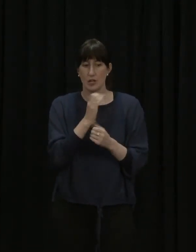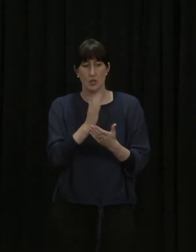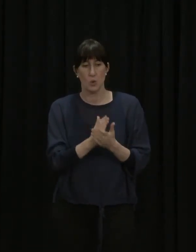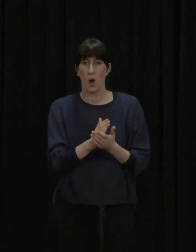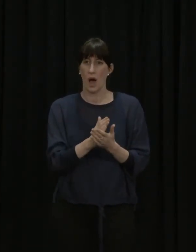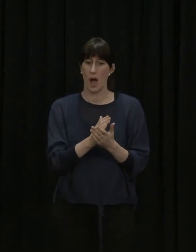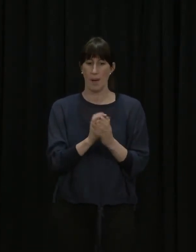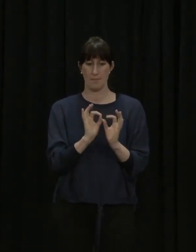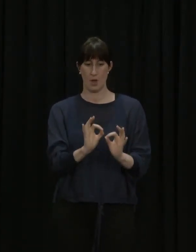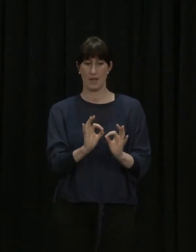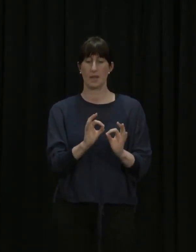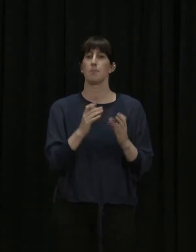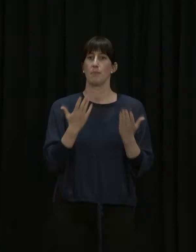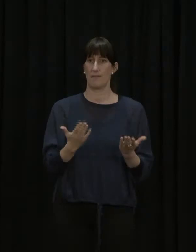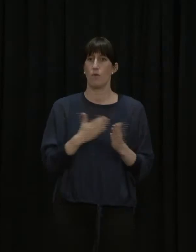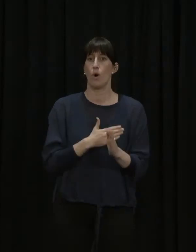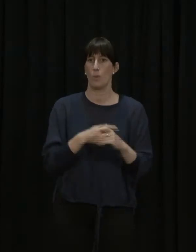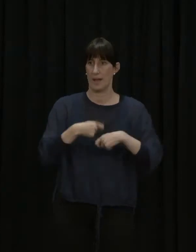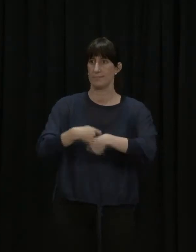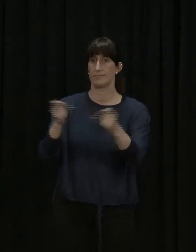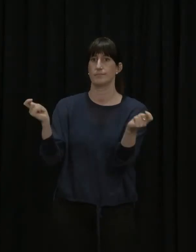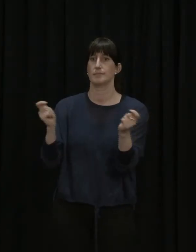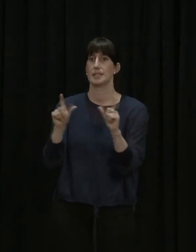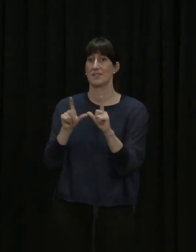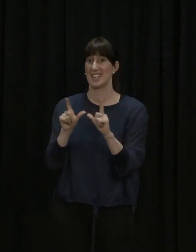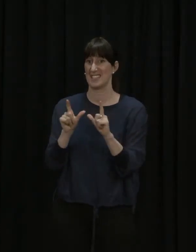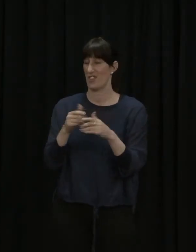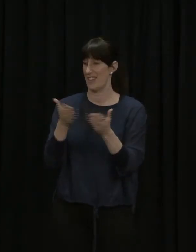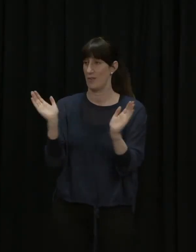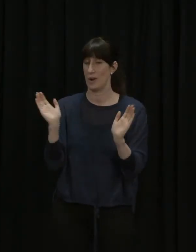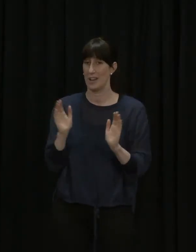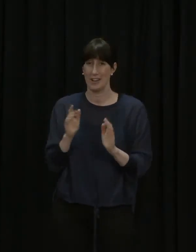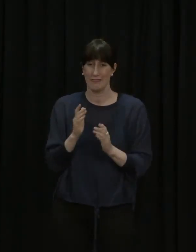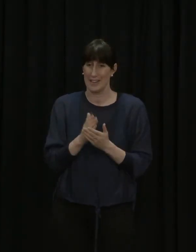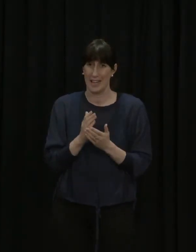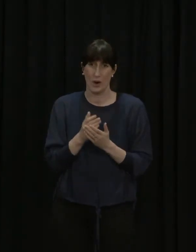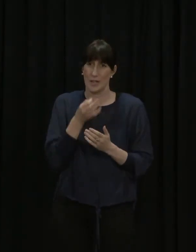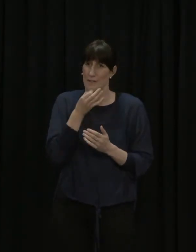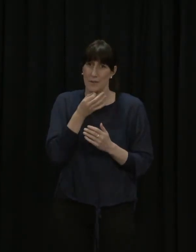Having now is the first trial of the syndicates will be arriving in the first couple of